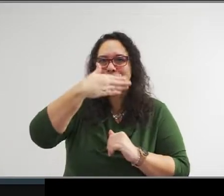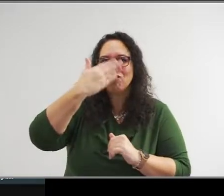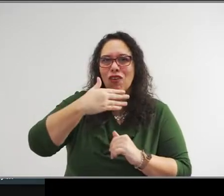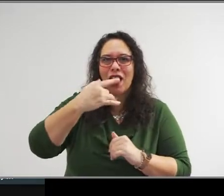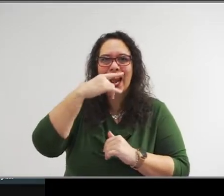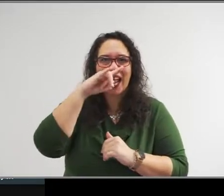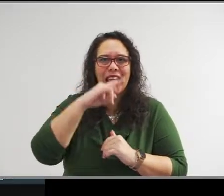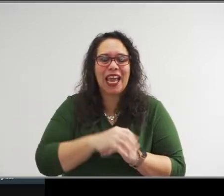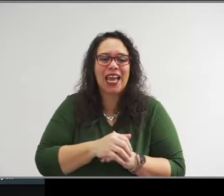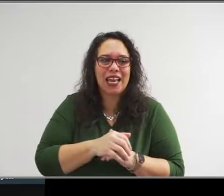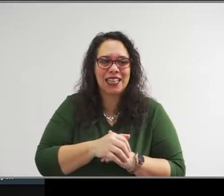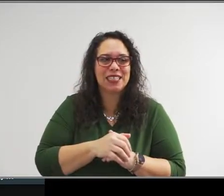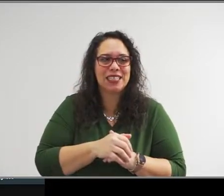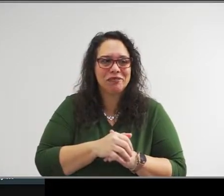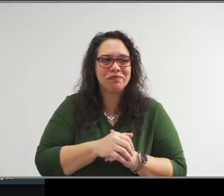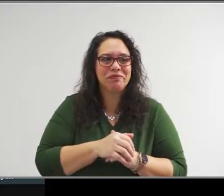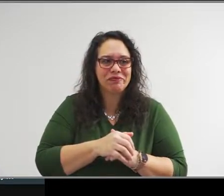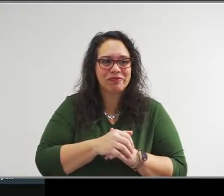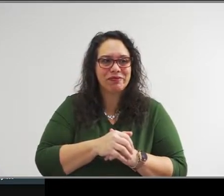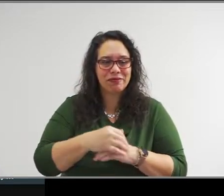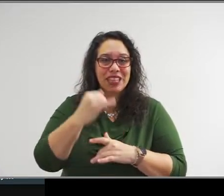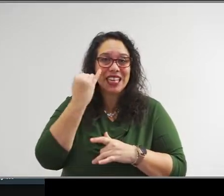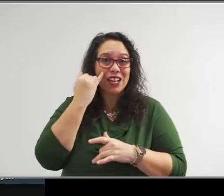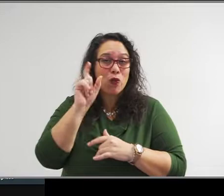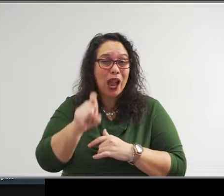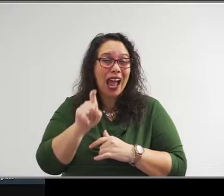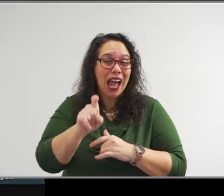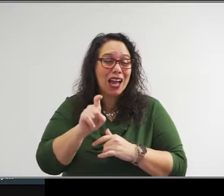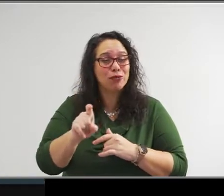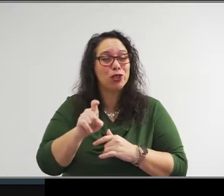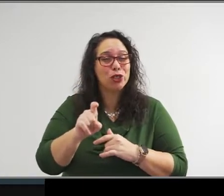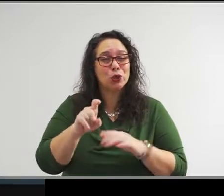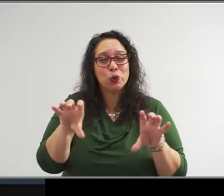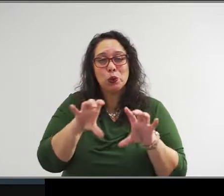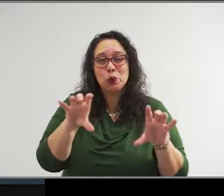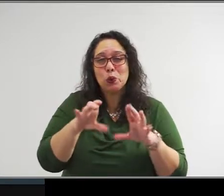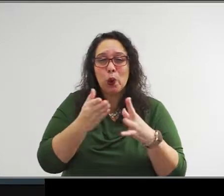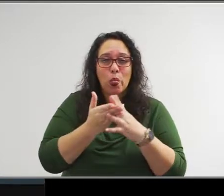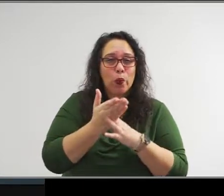and even if we have to do it virtually at least we'll be reading to kids.